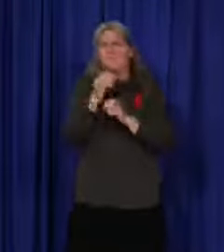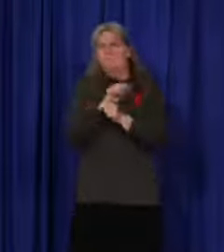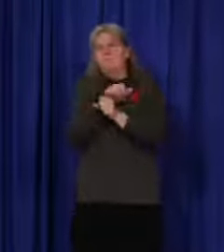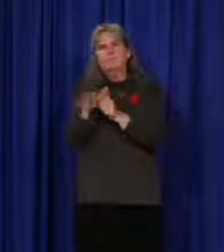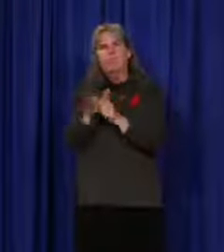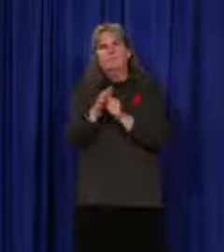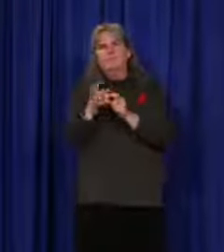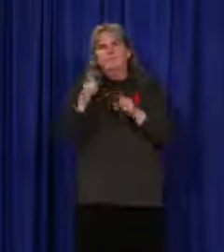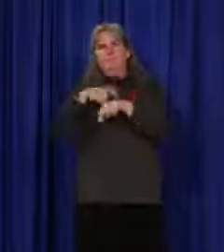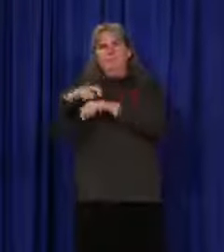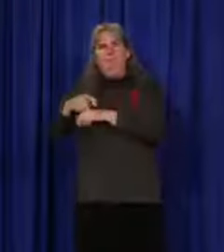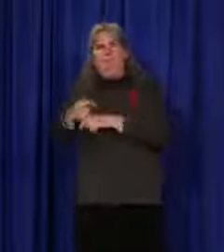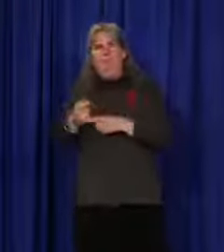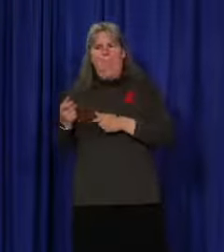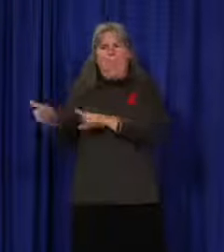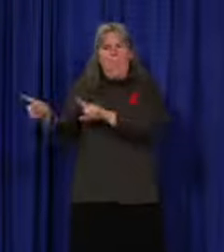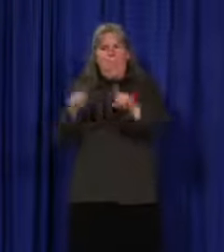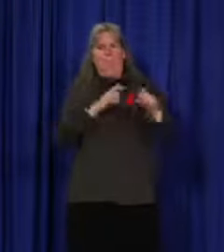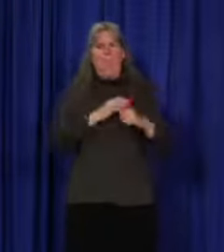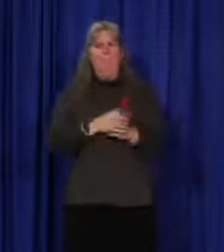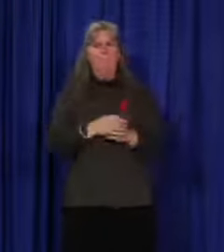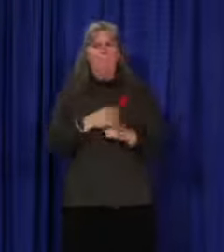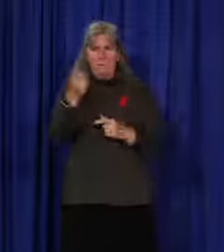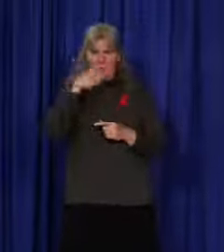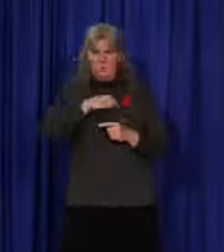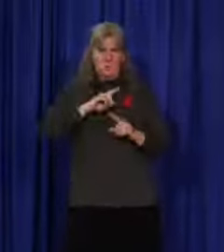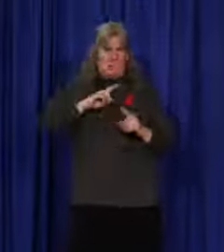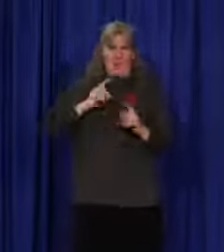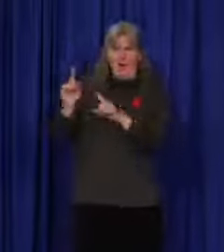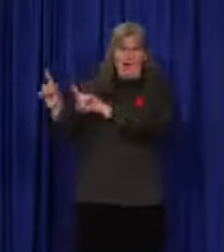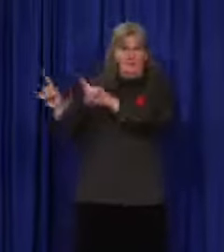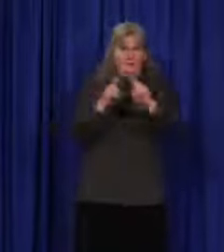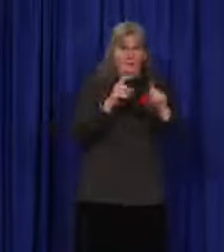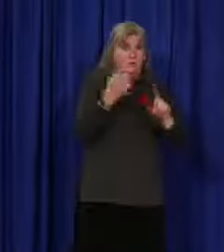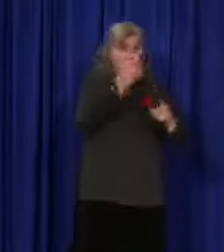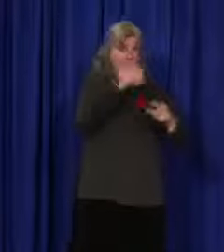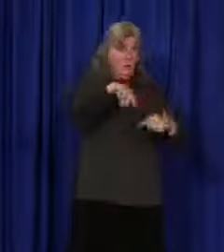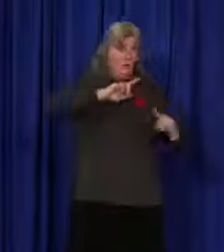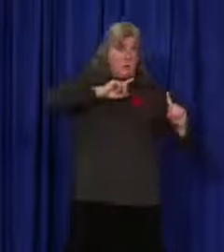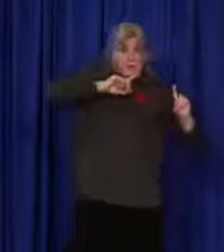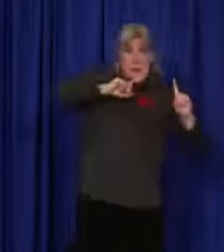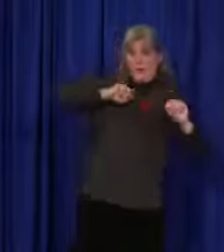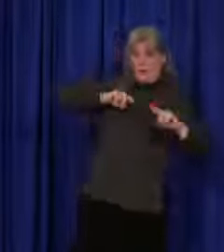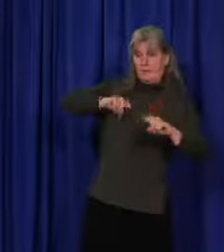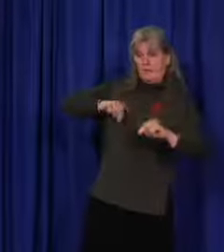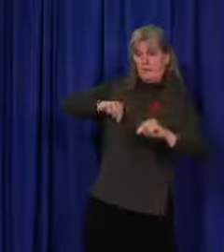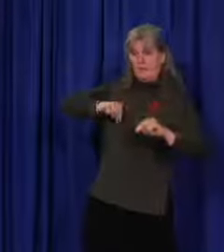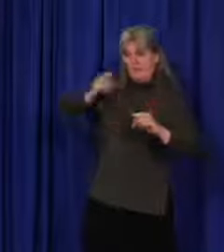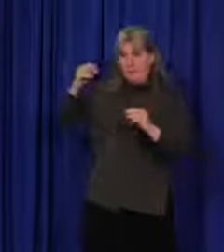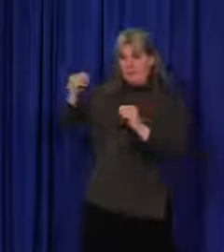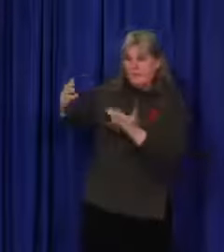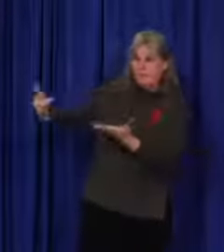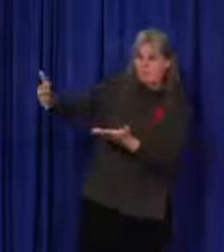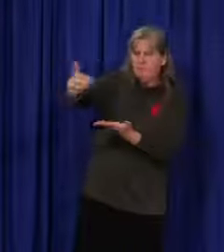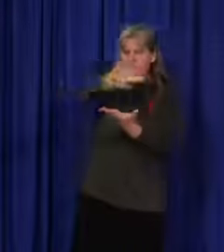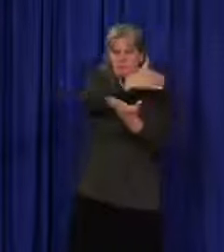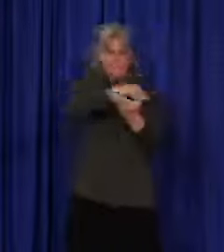reviews will be, as I mentioned, those involving larger numbers. So let's say you're planning an